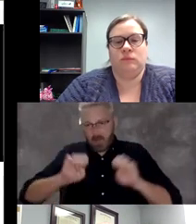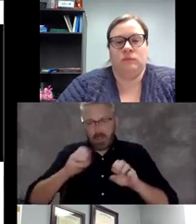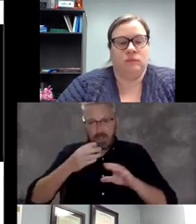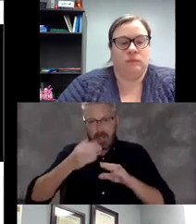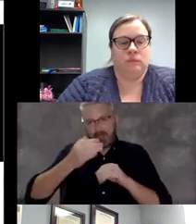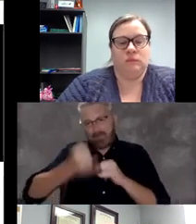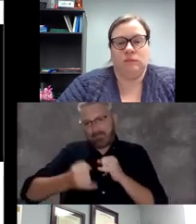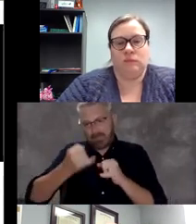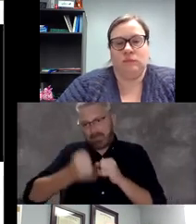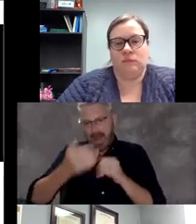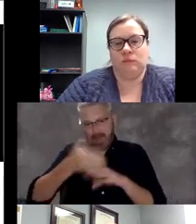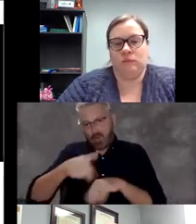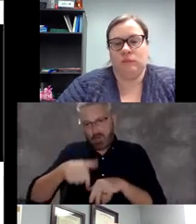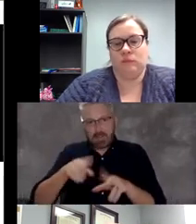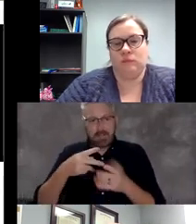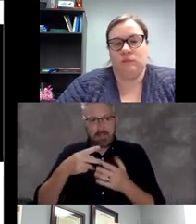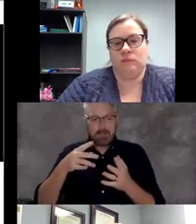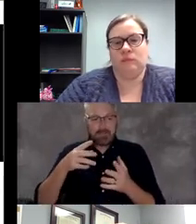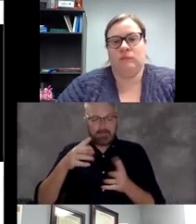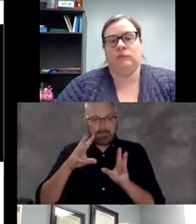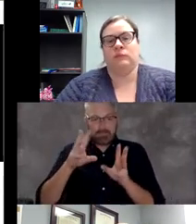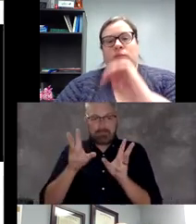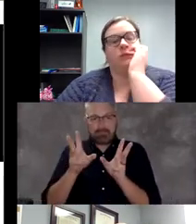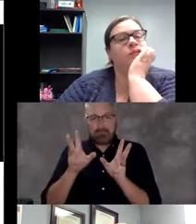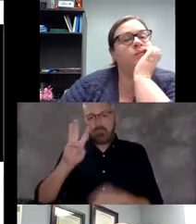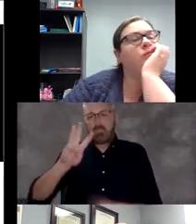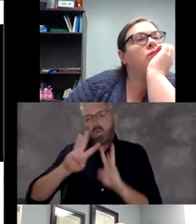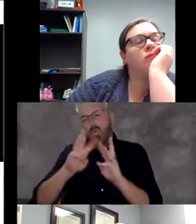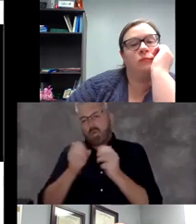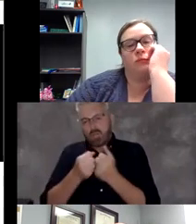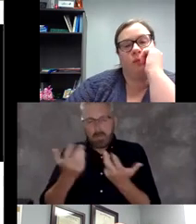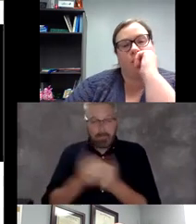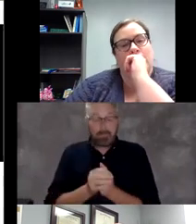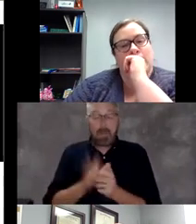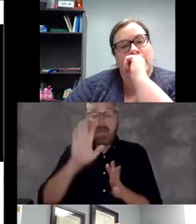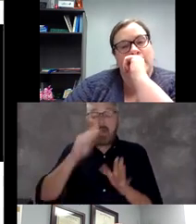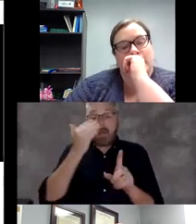ANOTHER REMINDER FOR EVERYONE, SOME OF THIS MATERIAL OR REALLY